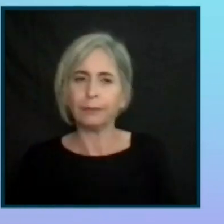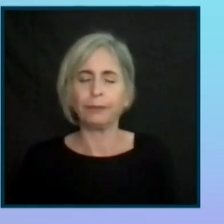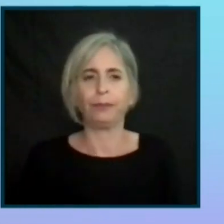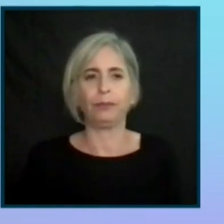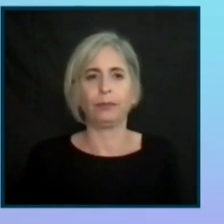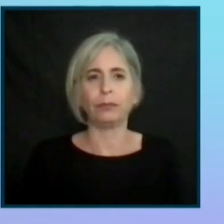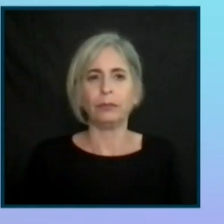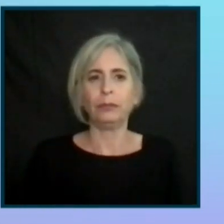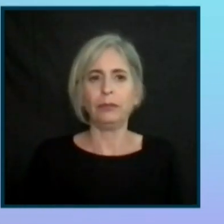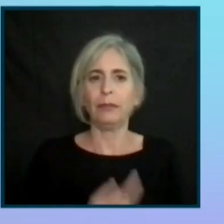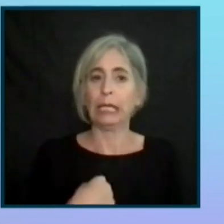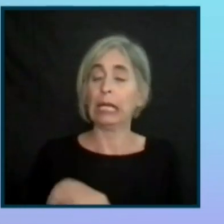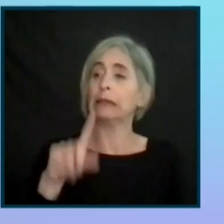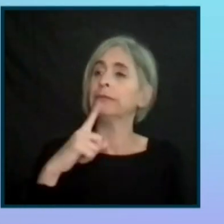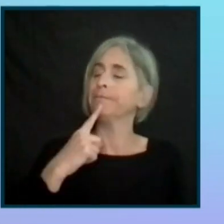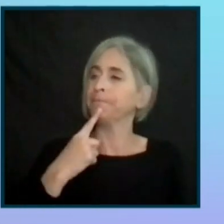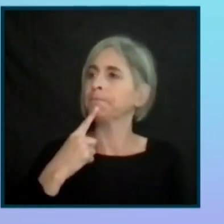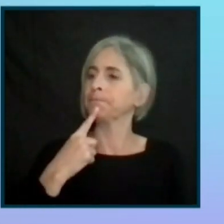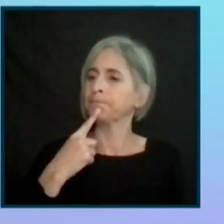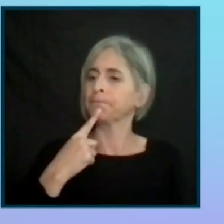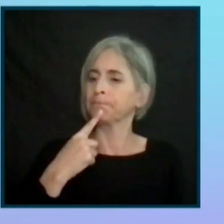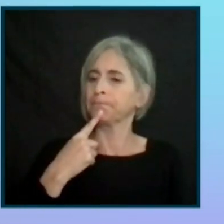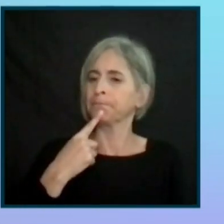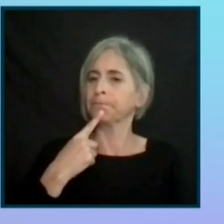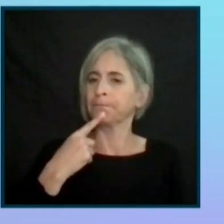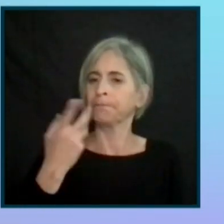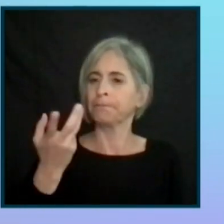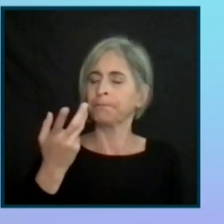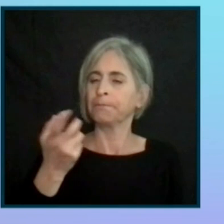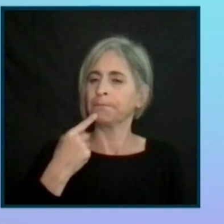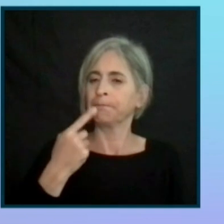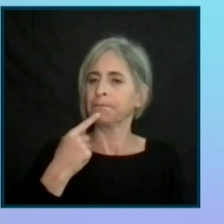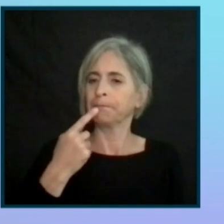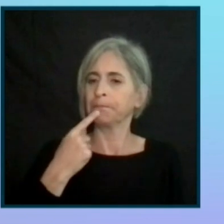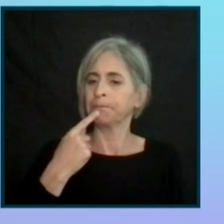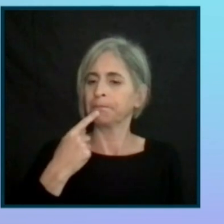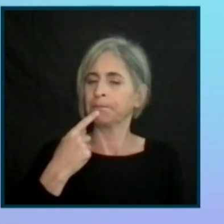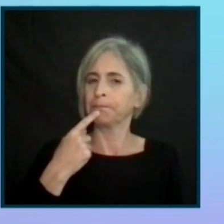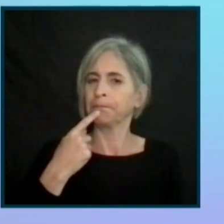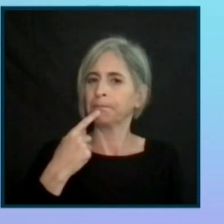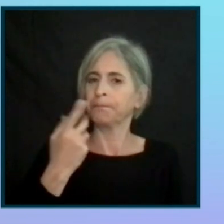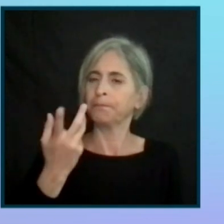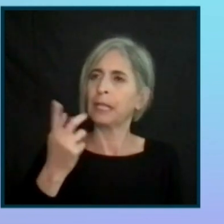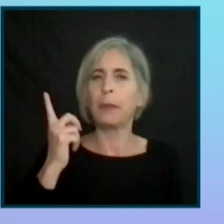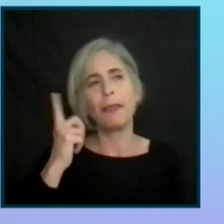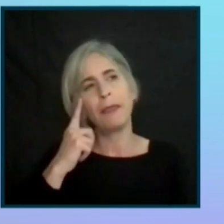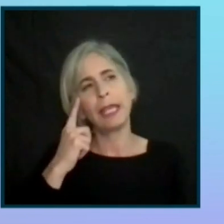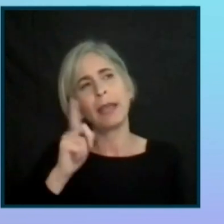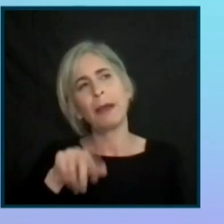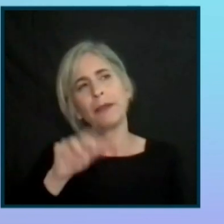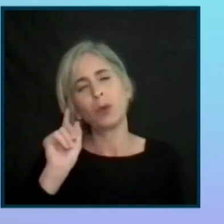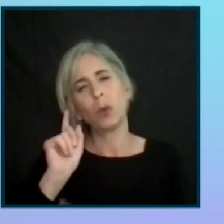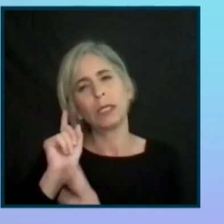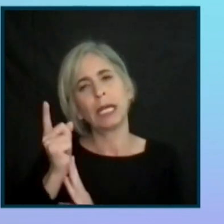I'd say, let me think about this a second. Yeah, no worries.